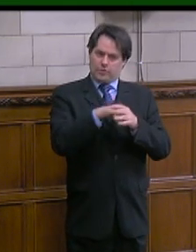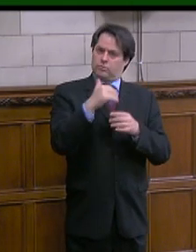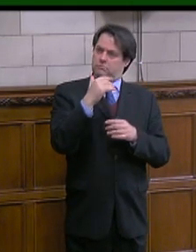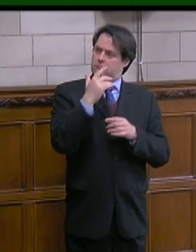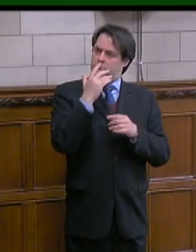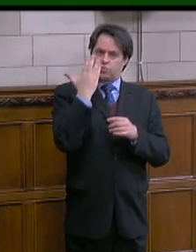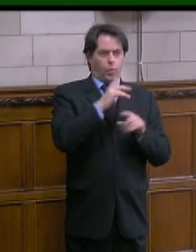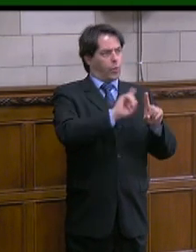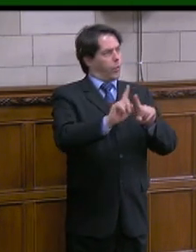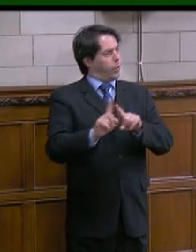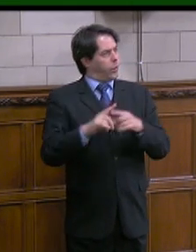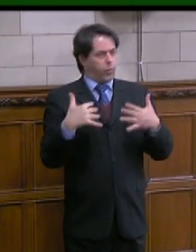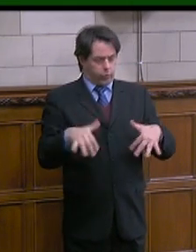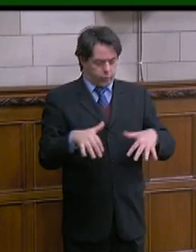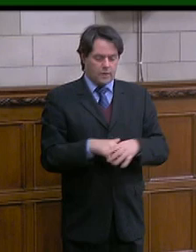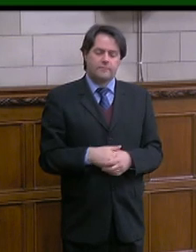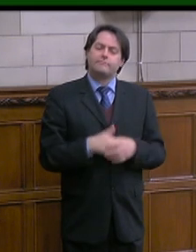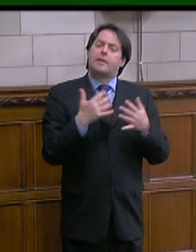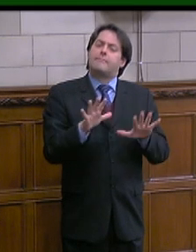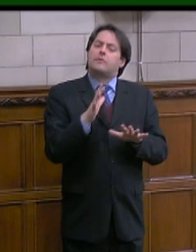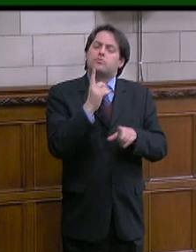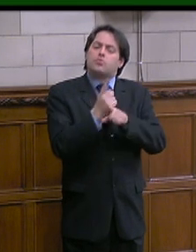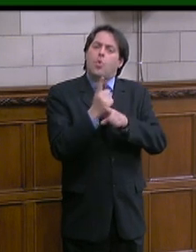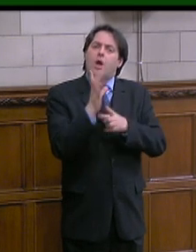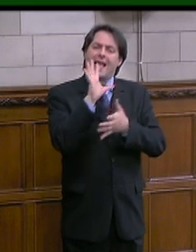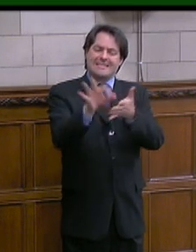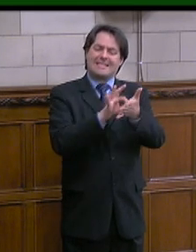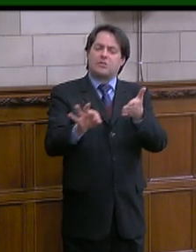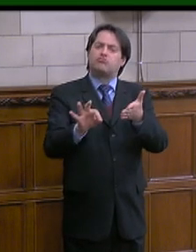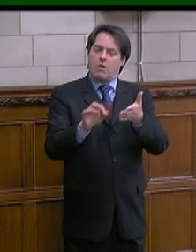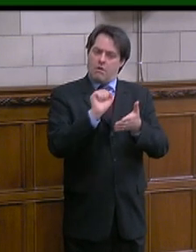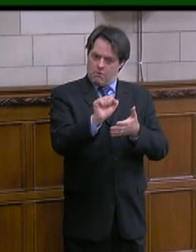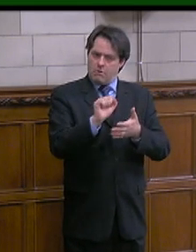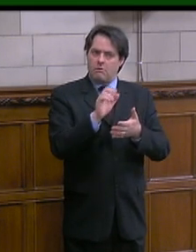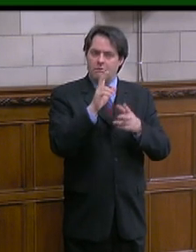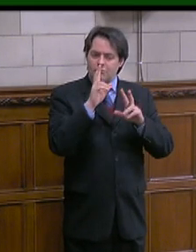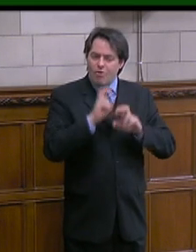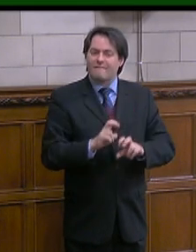In 2016-17, Signature carried out a survey of more than 2,000 young people, of whom 700 were deaf and 1,400 were hearing, on behalf of the National Deaf Children’s Society